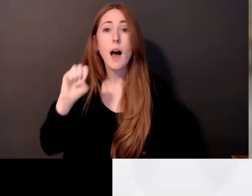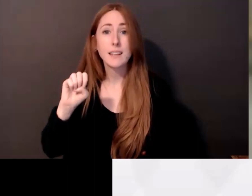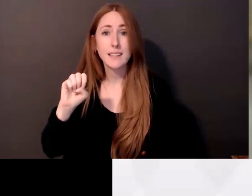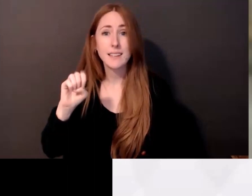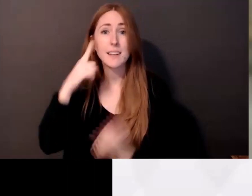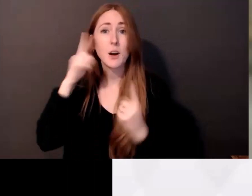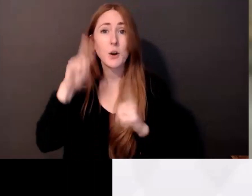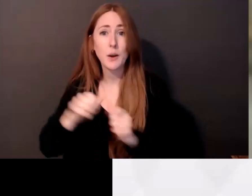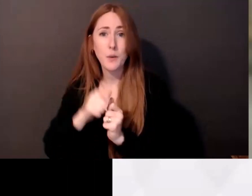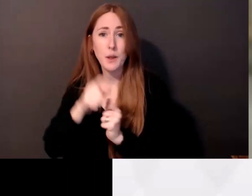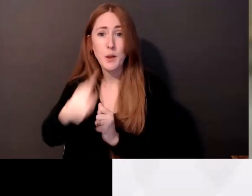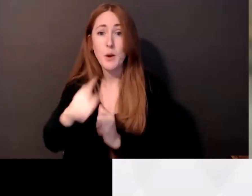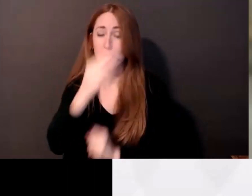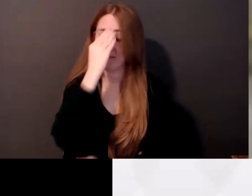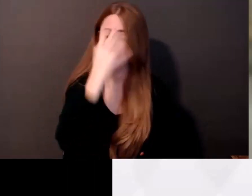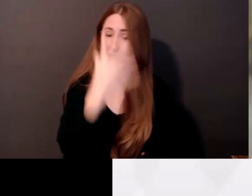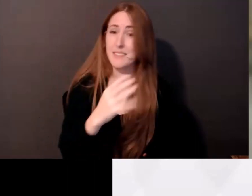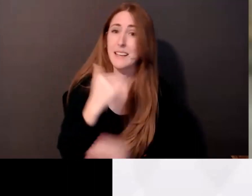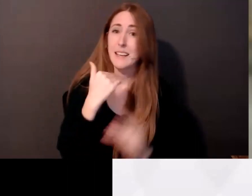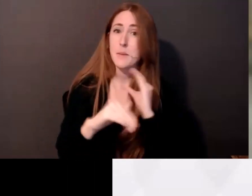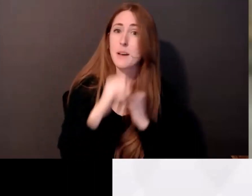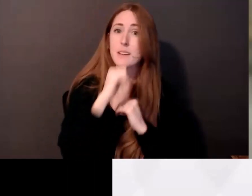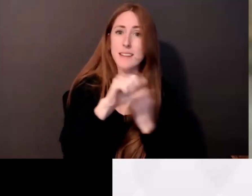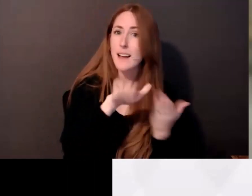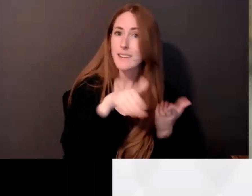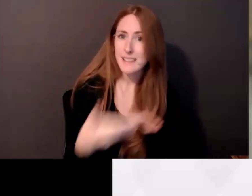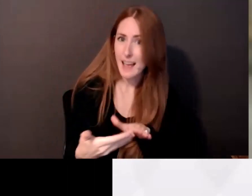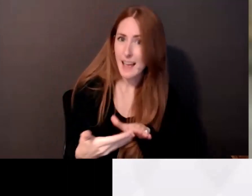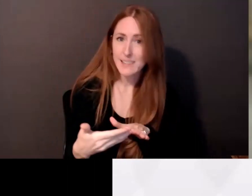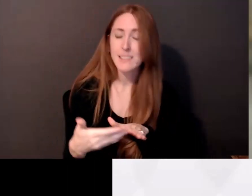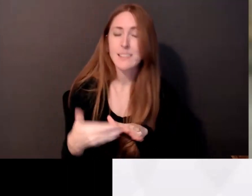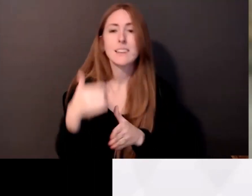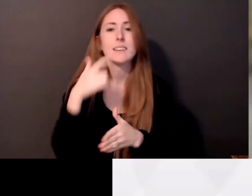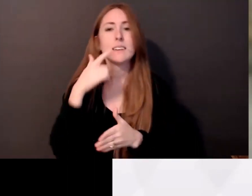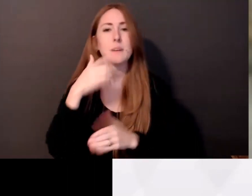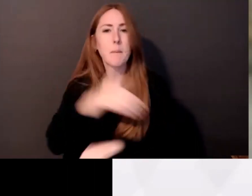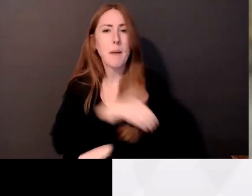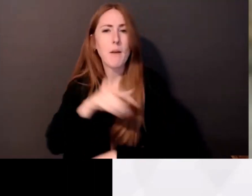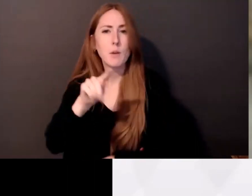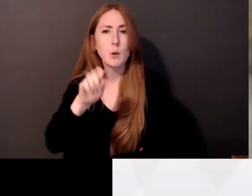E-news is a powerful tool to help share your research story."